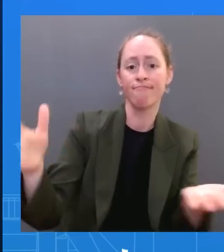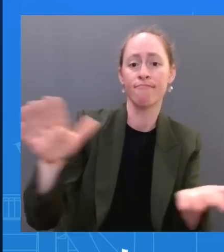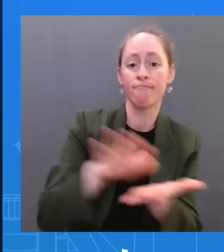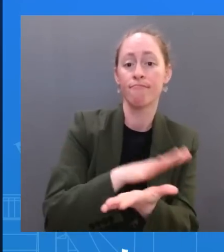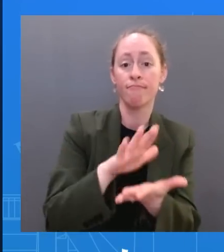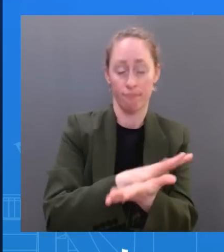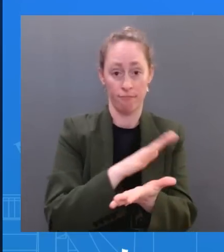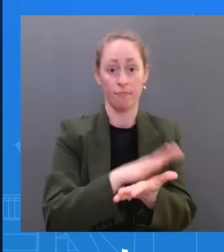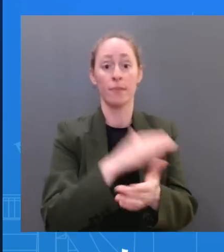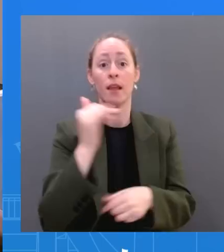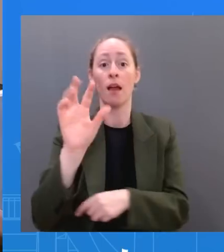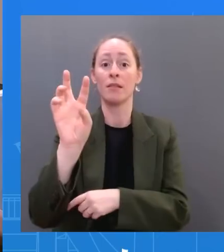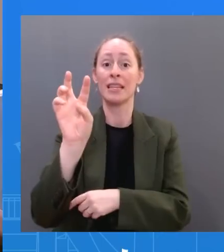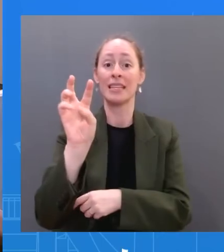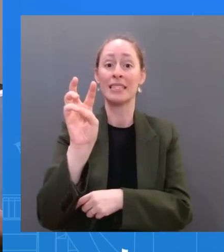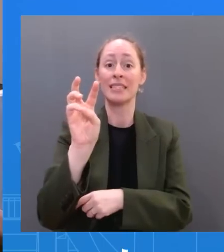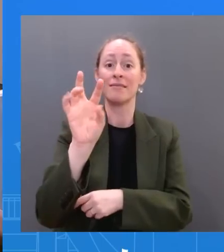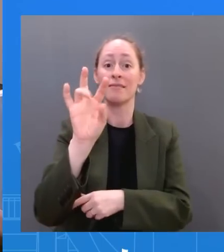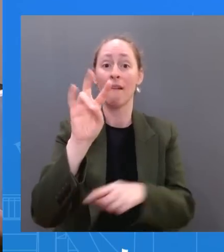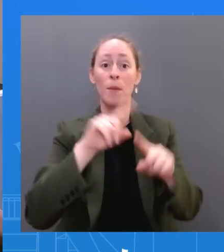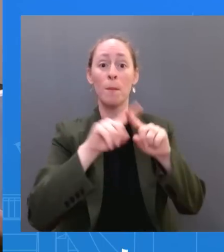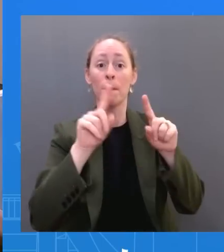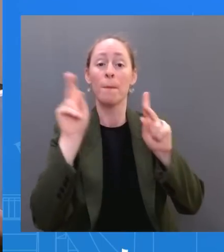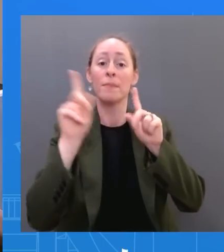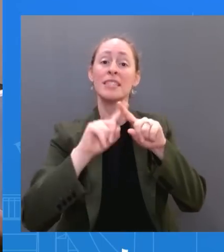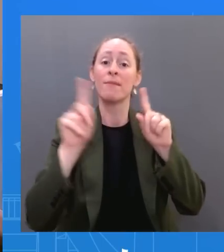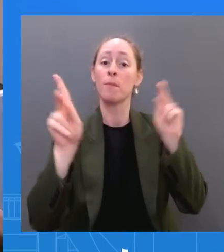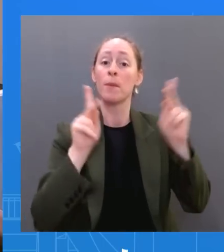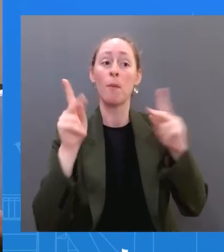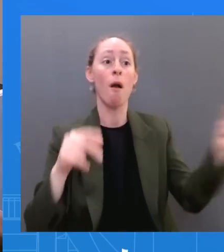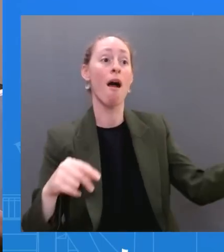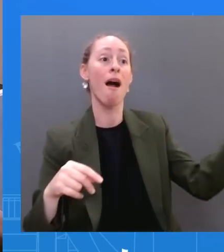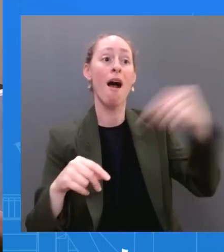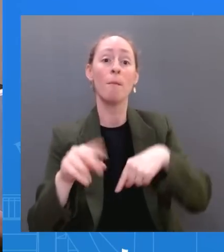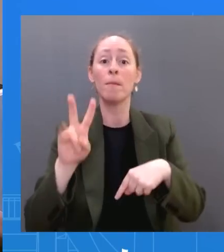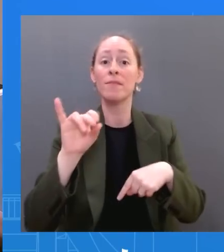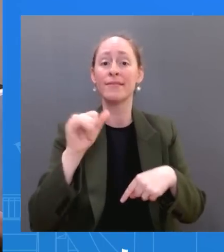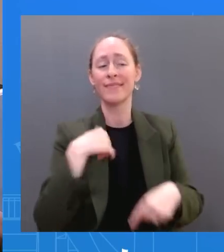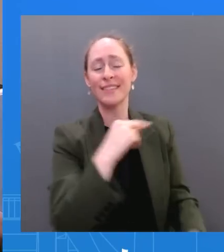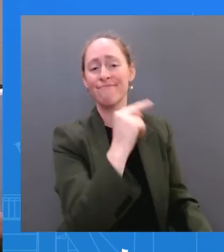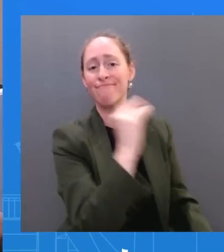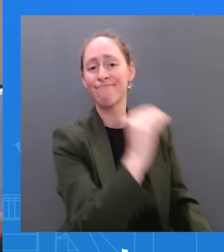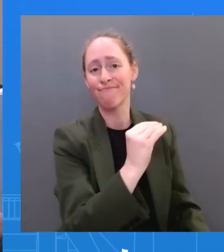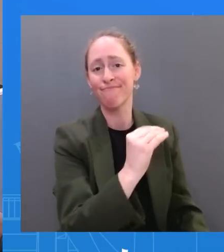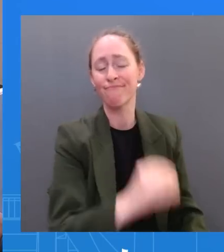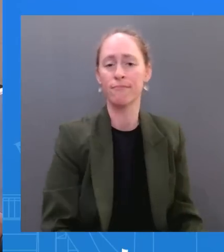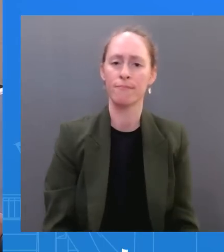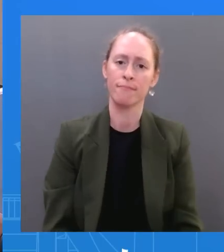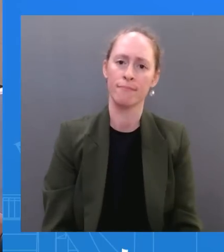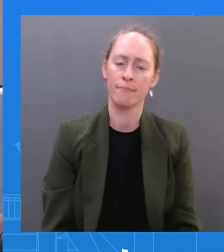you mentioned human rights multiple times. You know, during the campaign, the President said Saudi should pay a price. He referred to them as making them a pariah state.